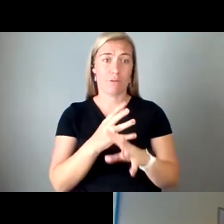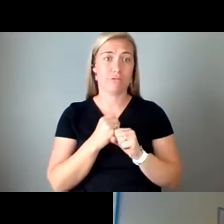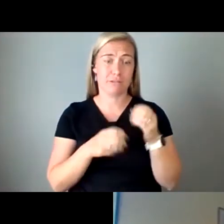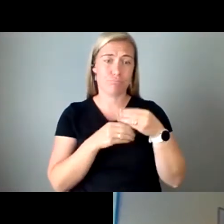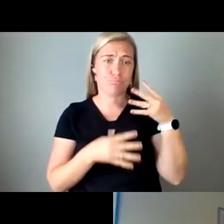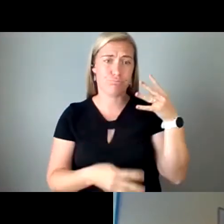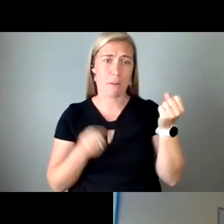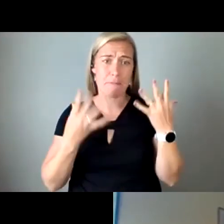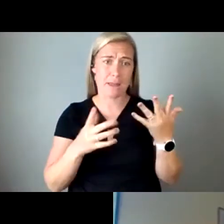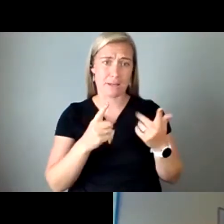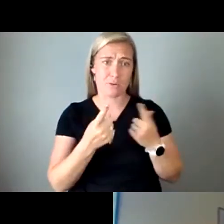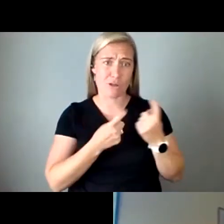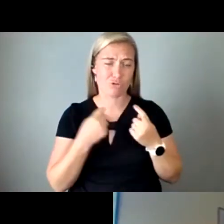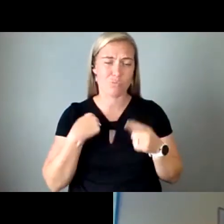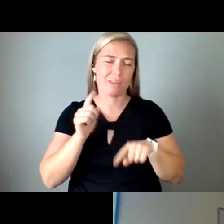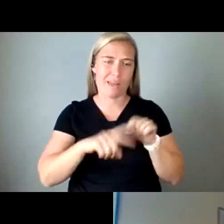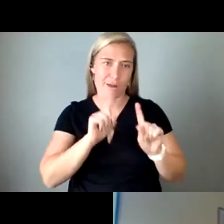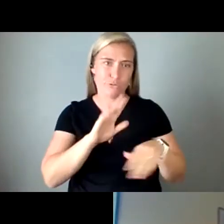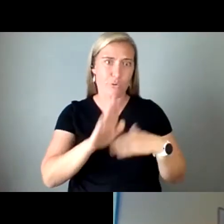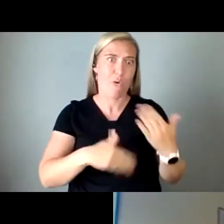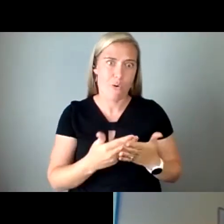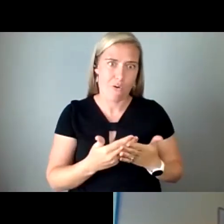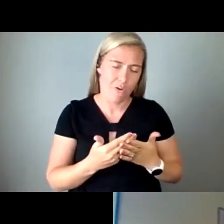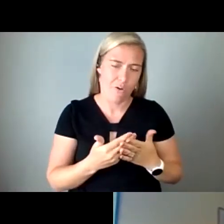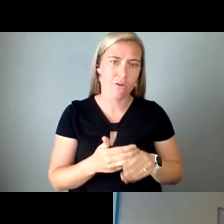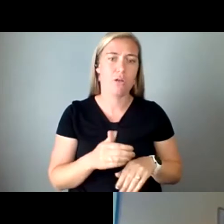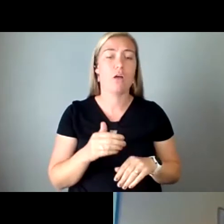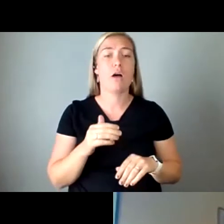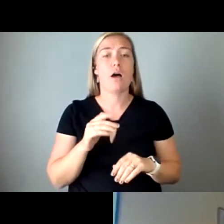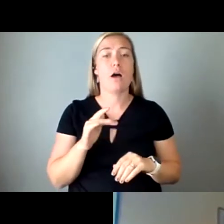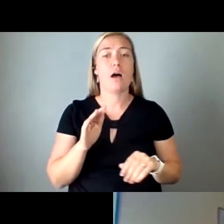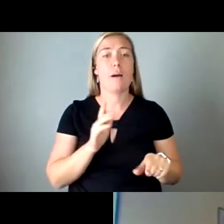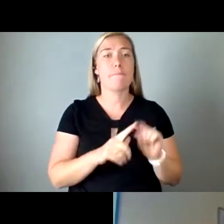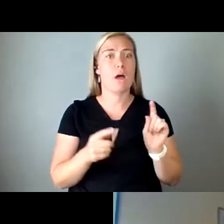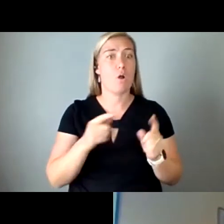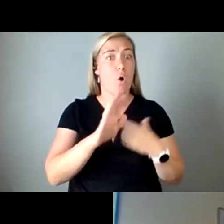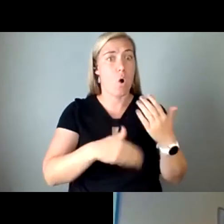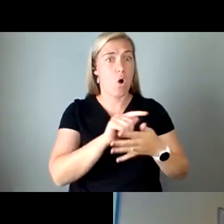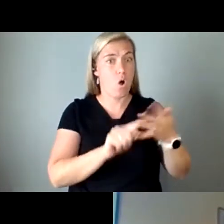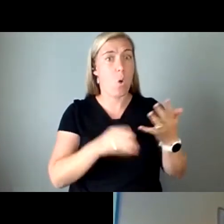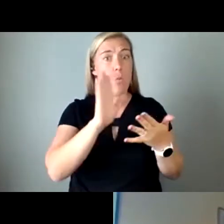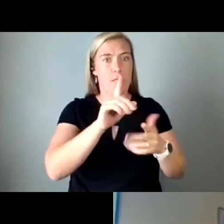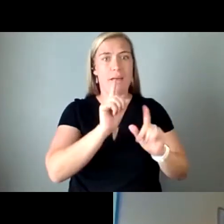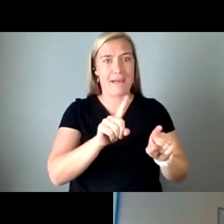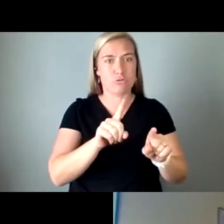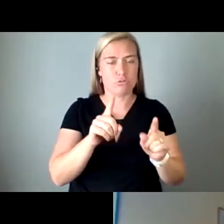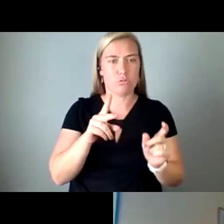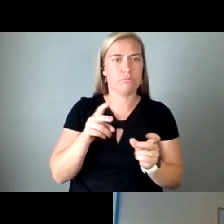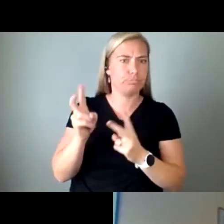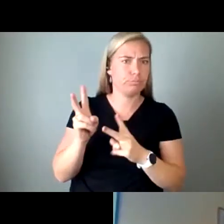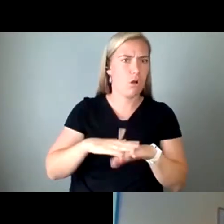answer all within an hour. The answers to those questions will be up on our COVID-19 resources page